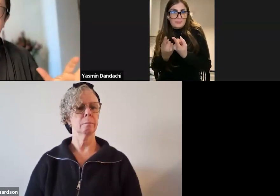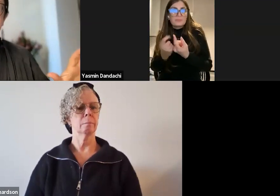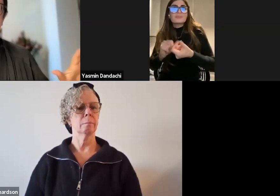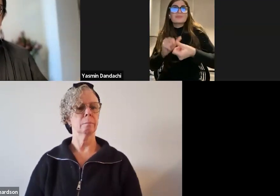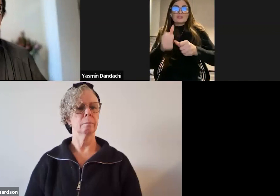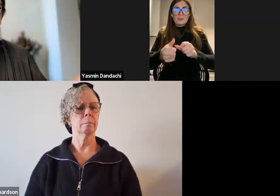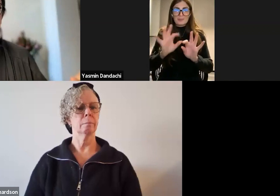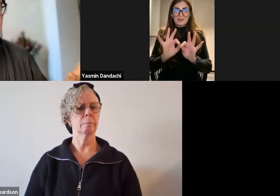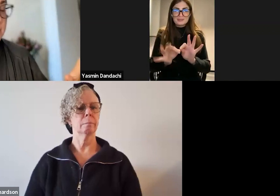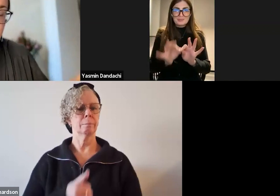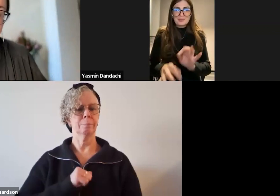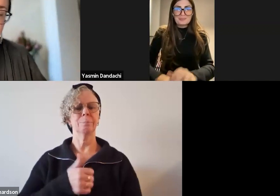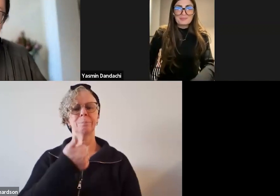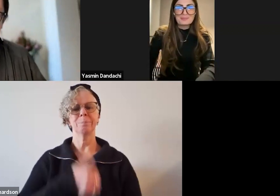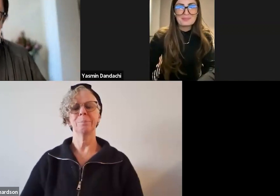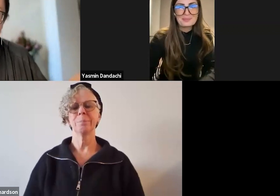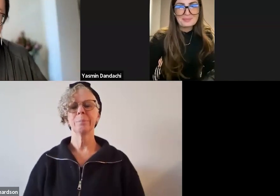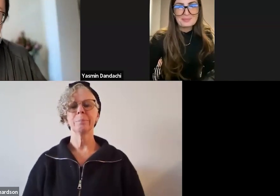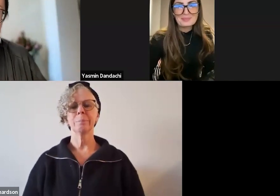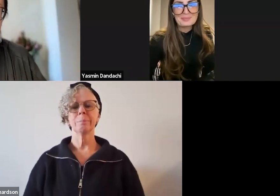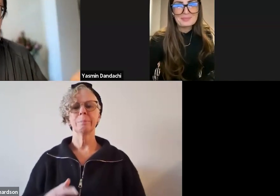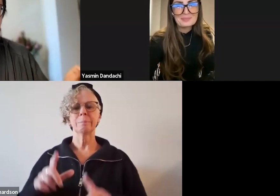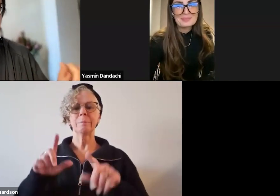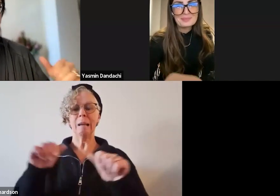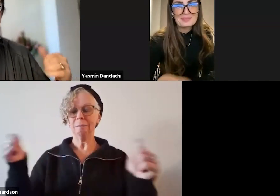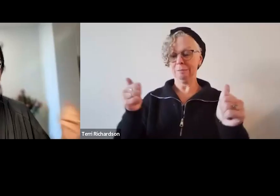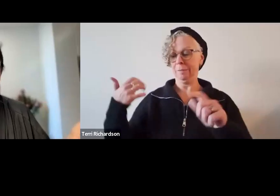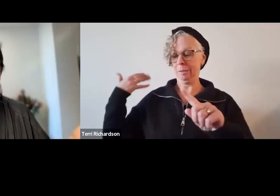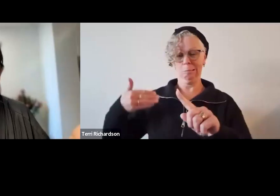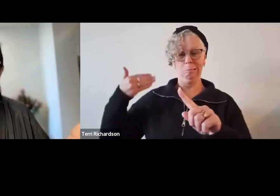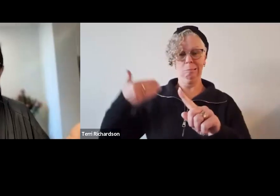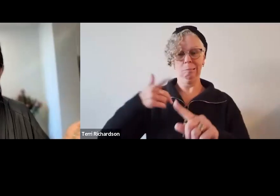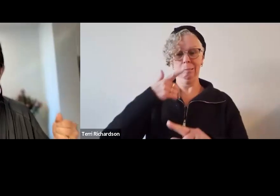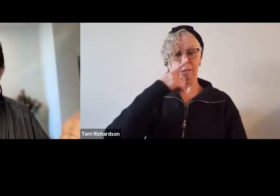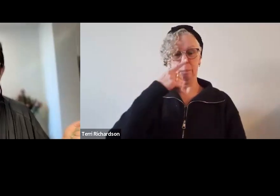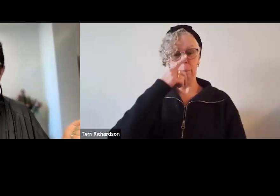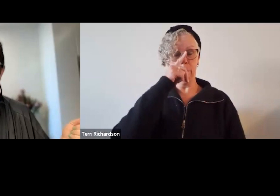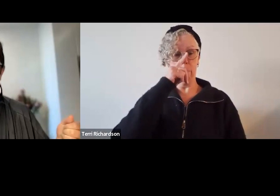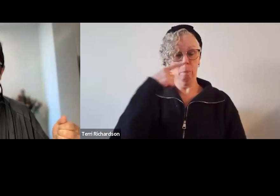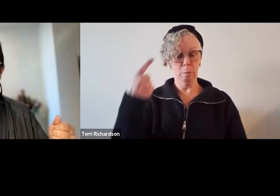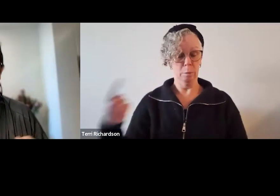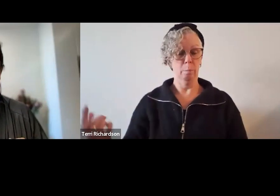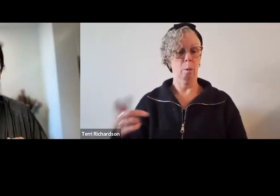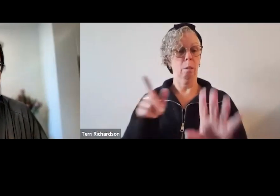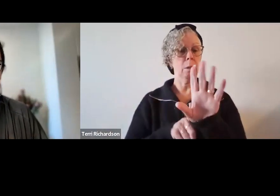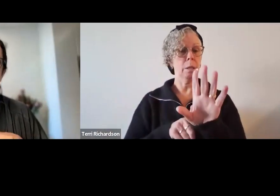Unfortunately, over the last impossible years, when most organisations needed more from our governors,